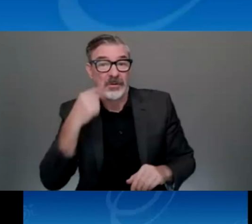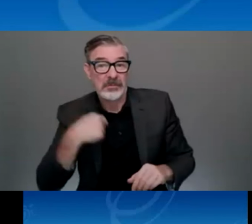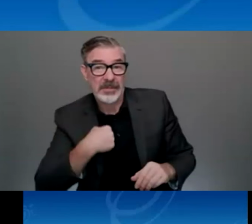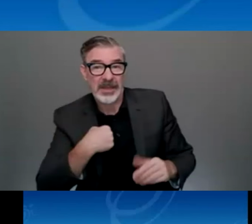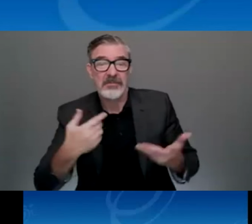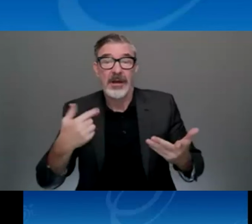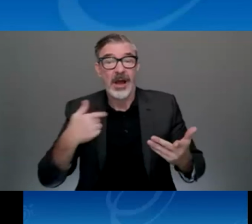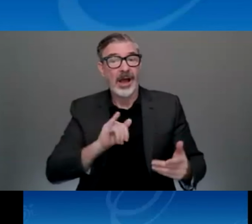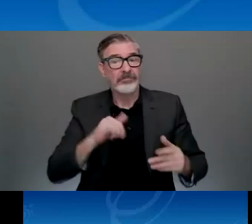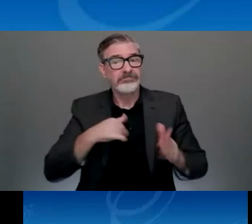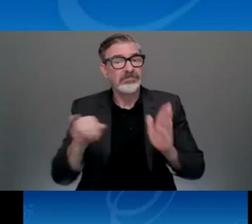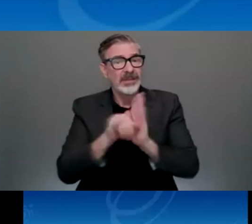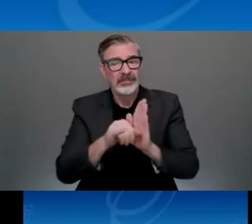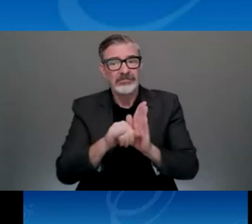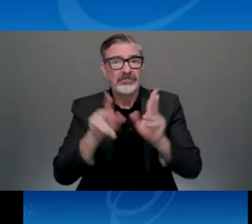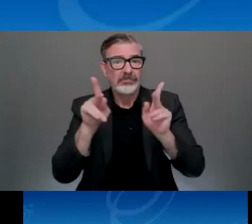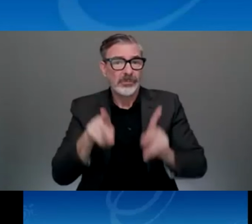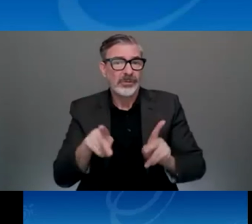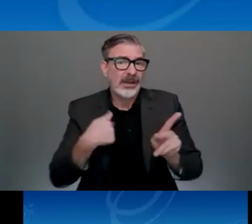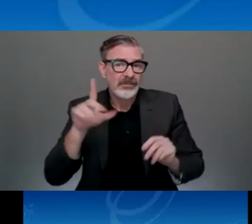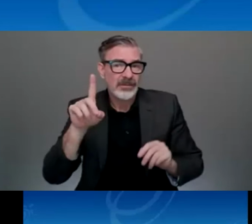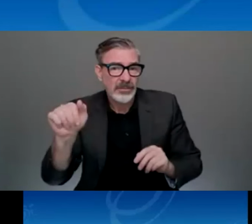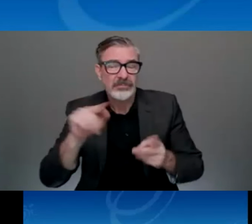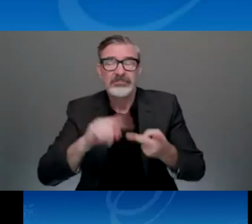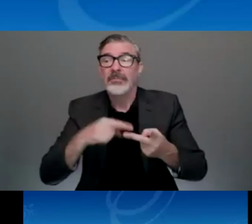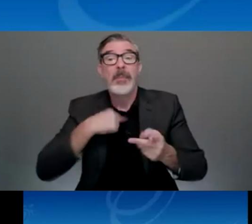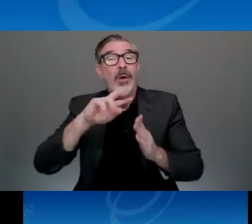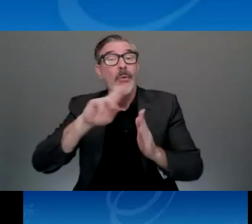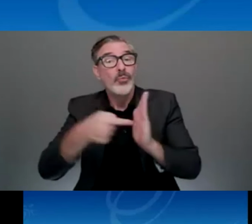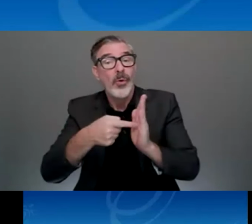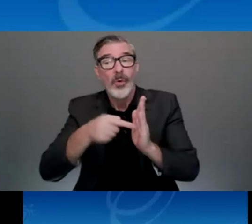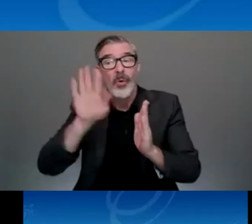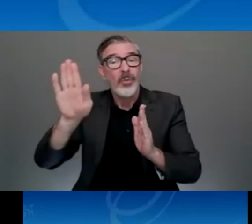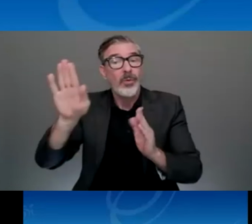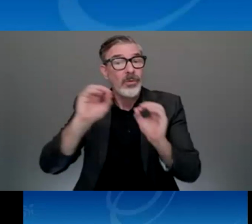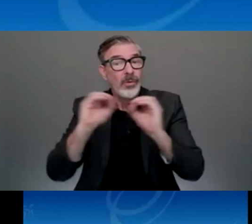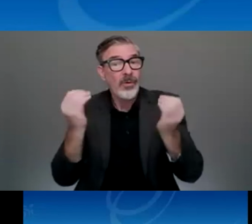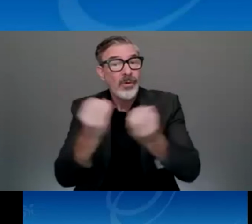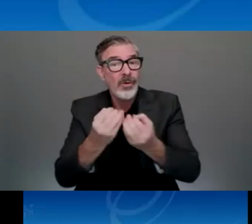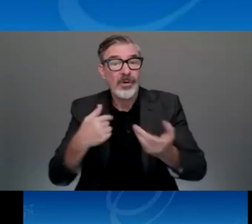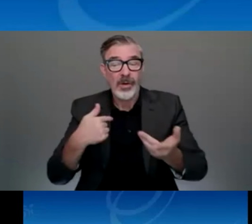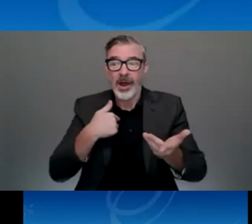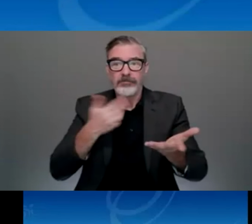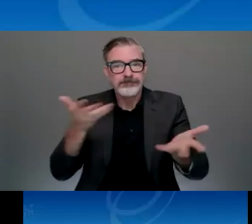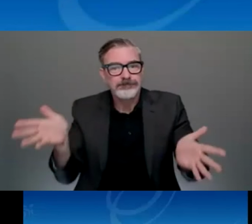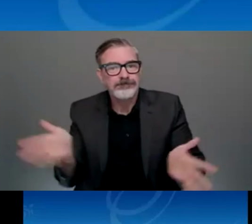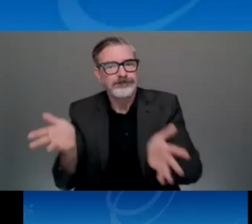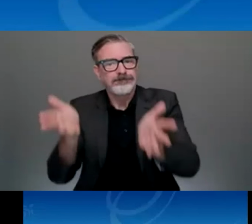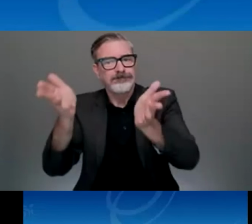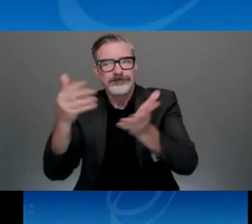and I have the privilege to be in a role in an organization that I work on where I'm facilitating a conversation and journey around cultivating